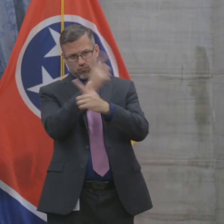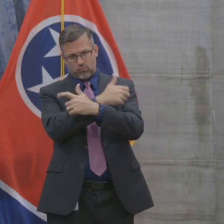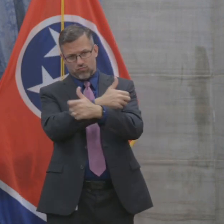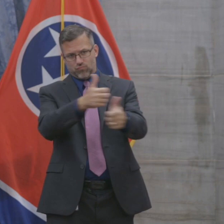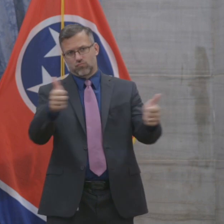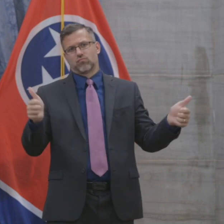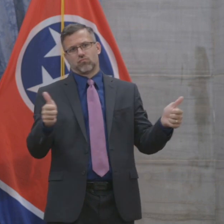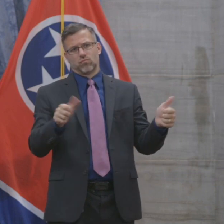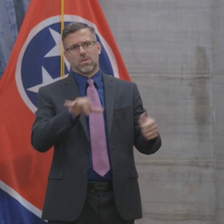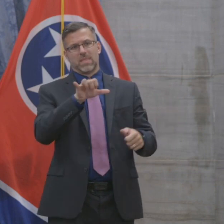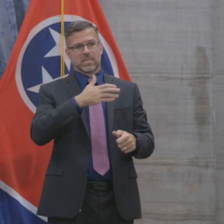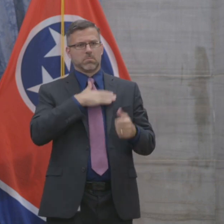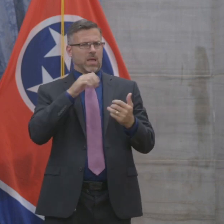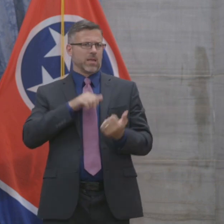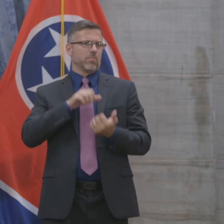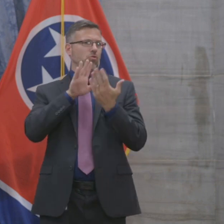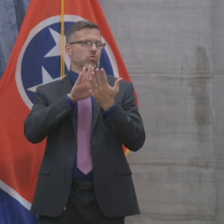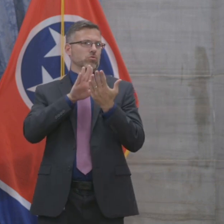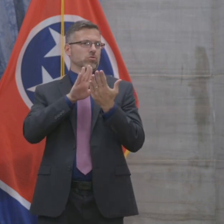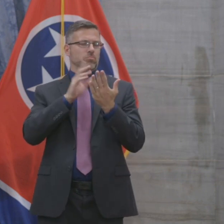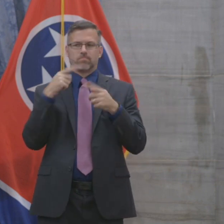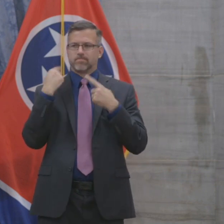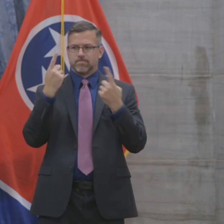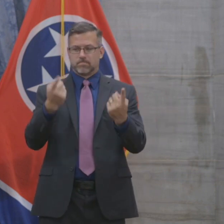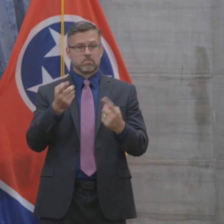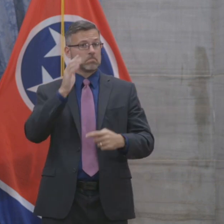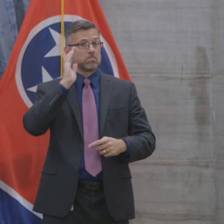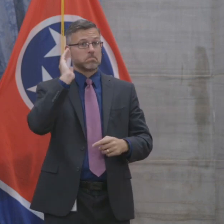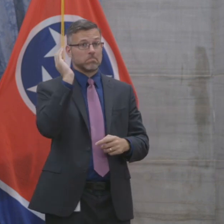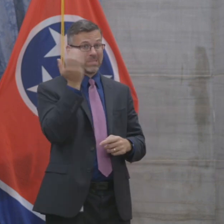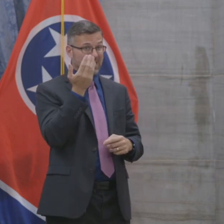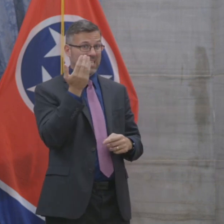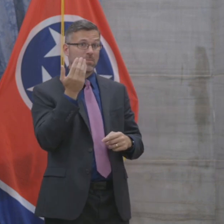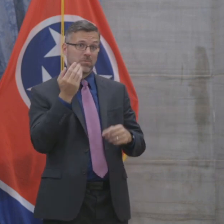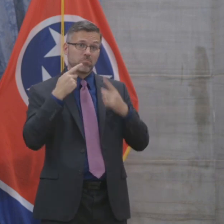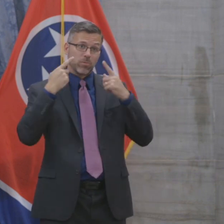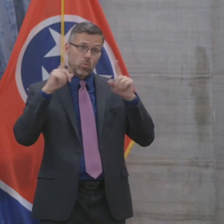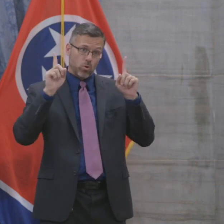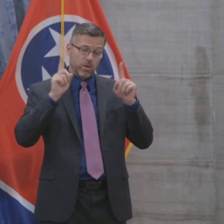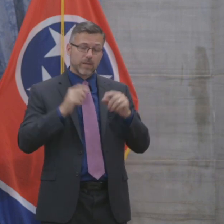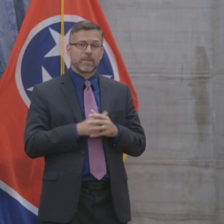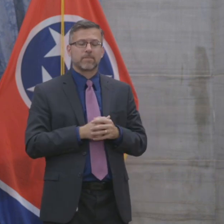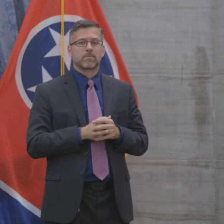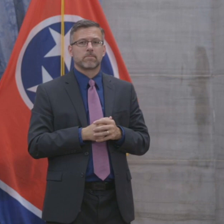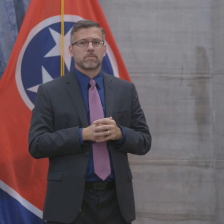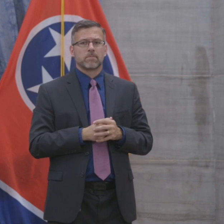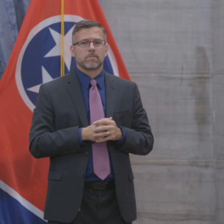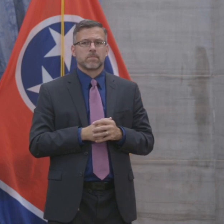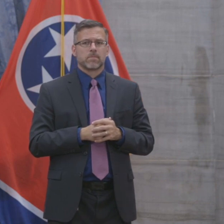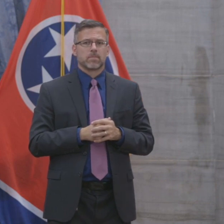them as well. So, you know, I think this is -- what's happening in our state is the decision of people to respond to